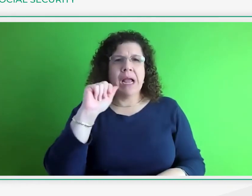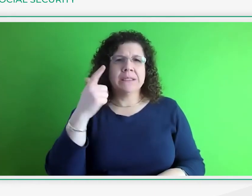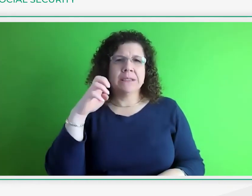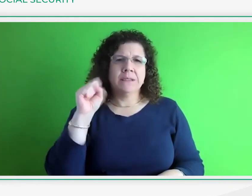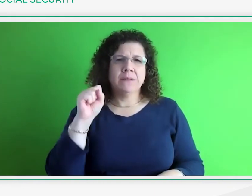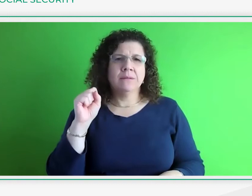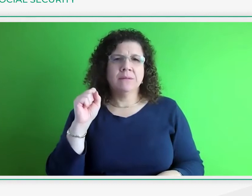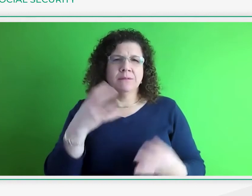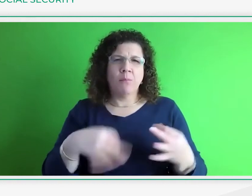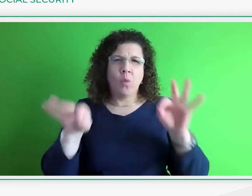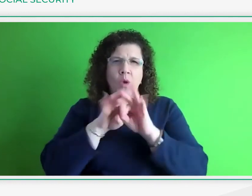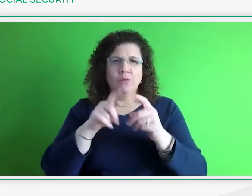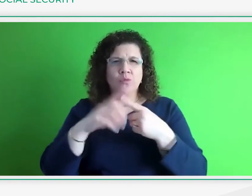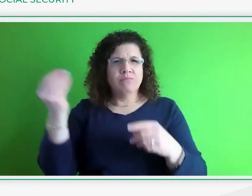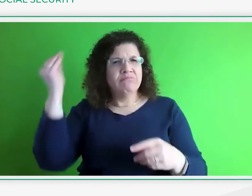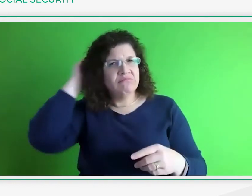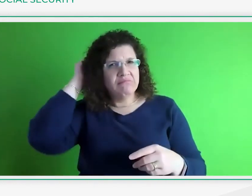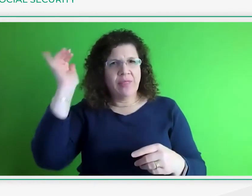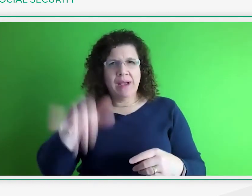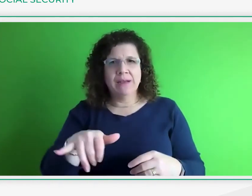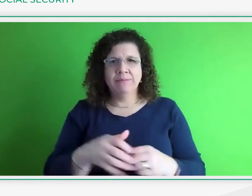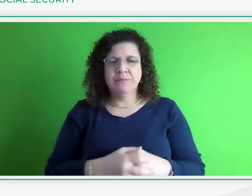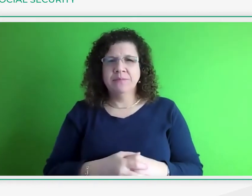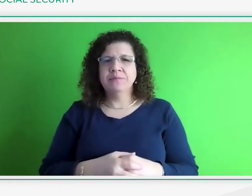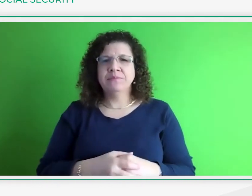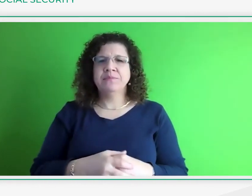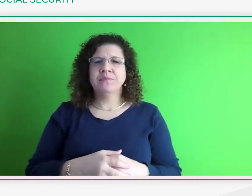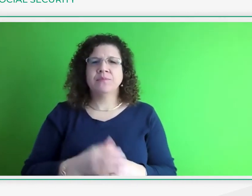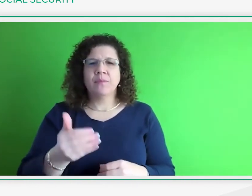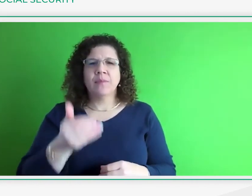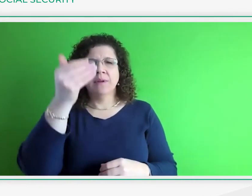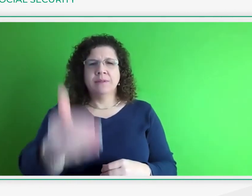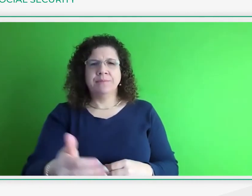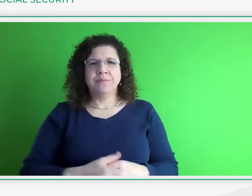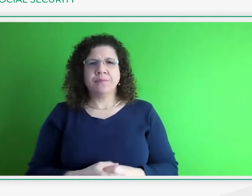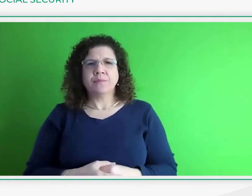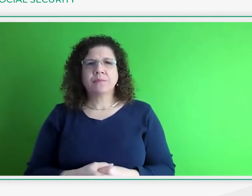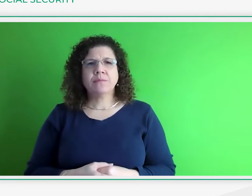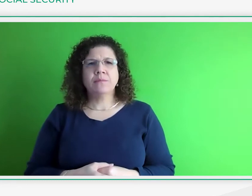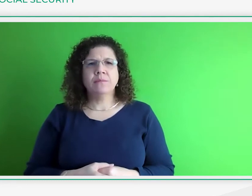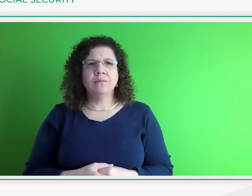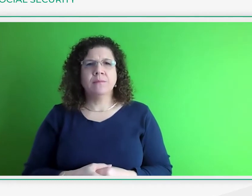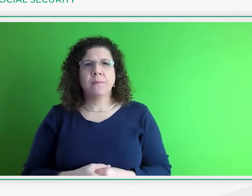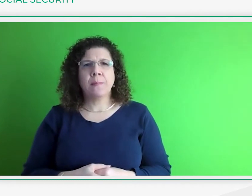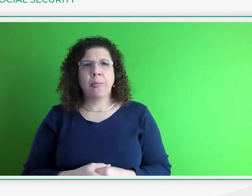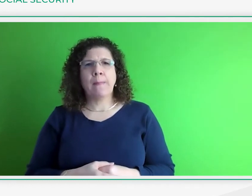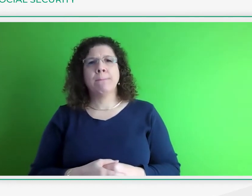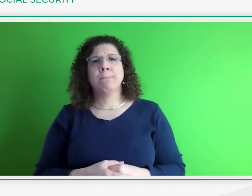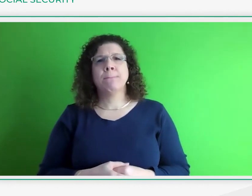what the impact is going to be on your taxes. So it's important to keep that in mind.